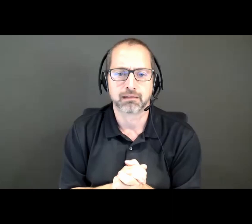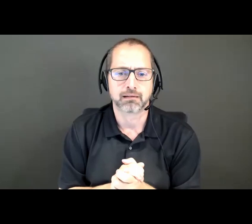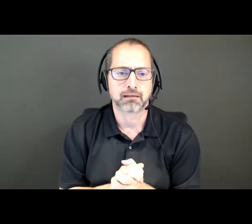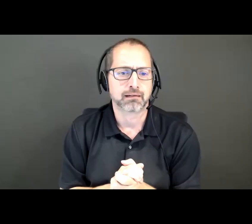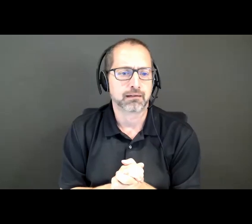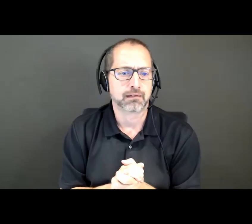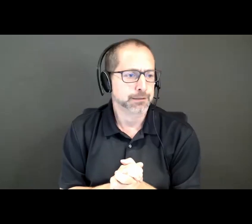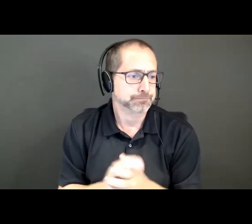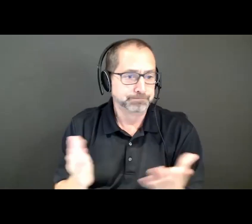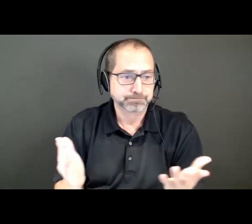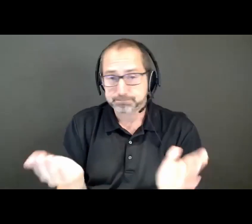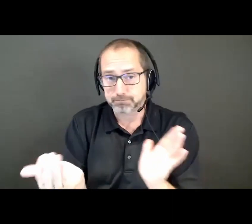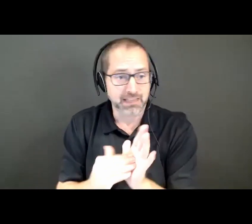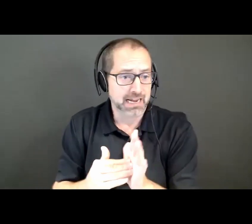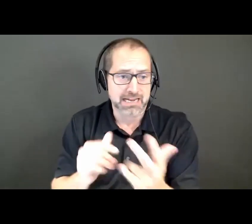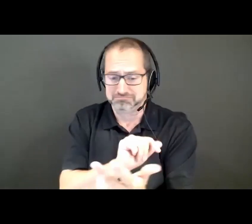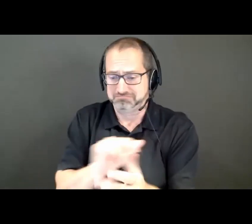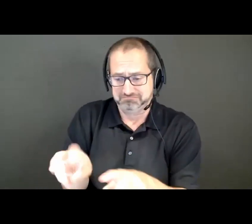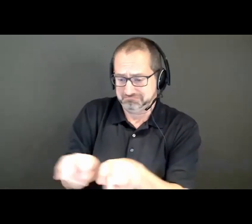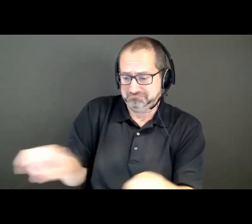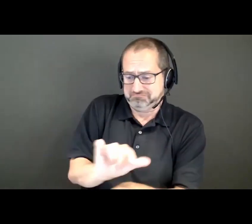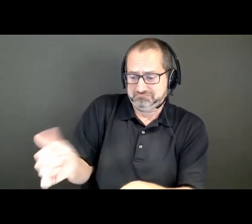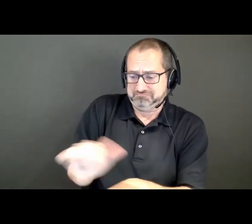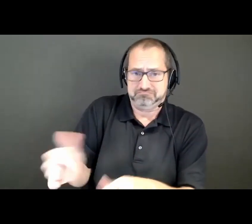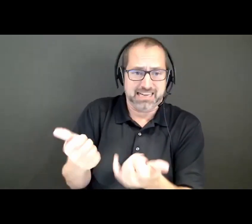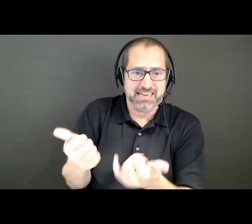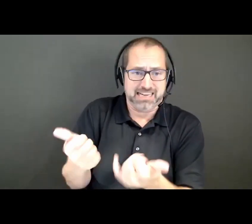And again, anyone can go. >> CLAUDE TARDIF: It’s quite